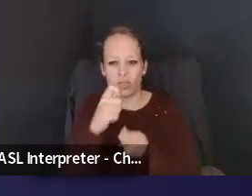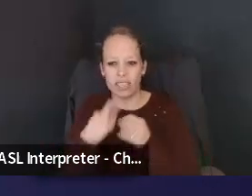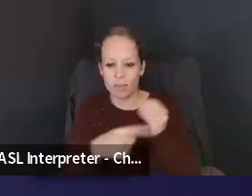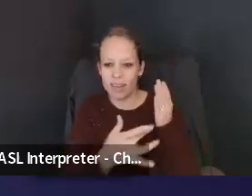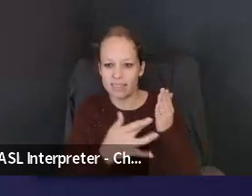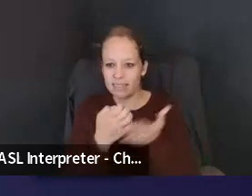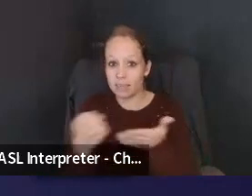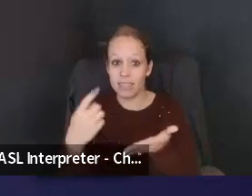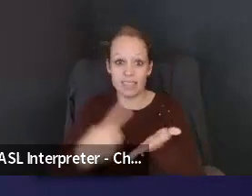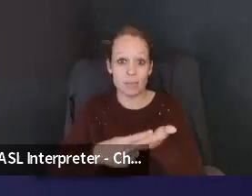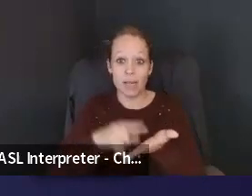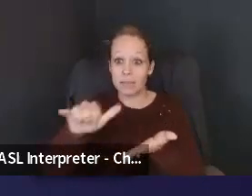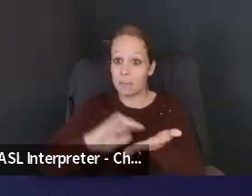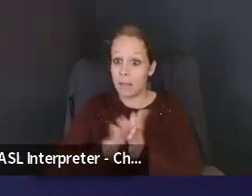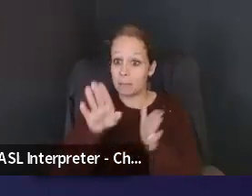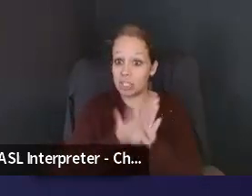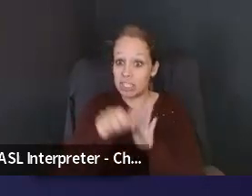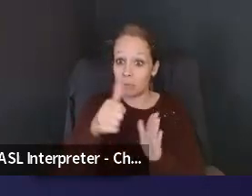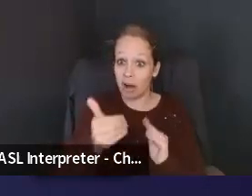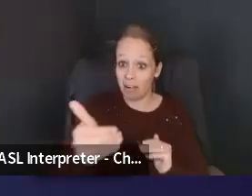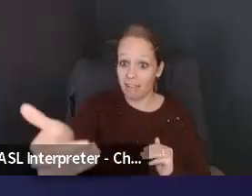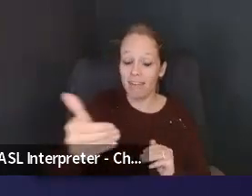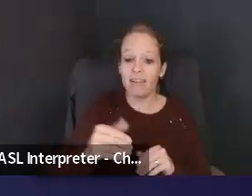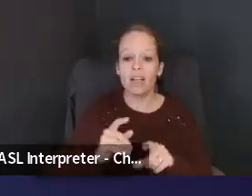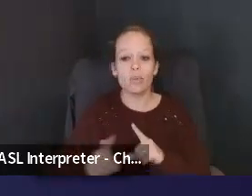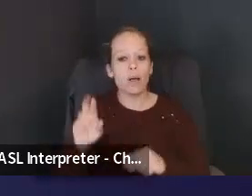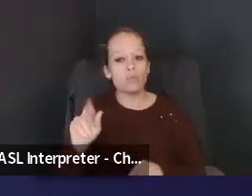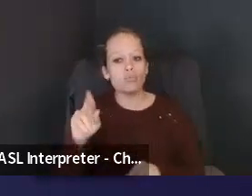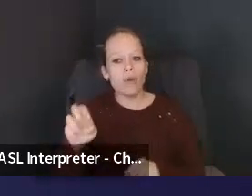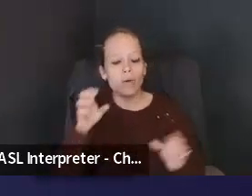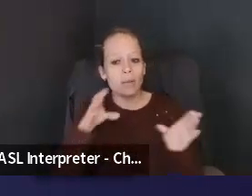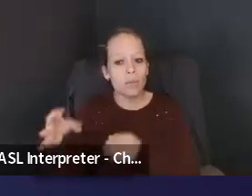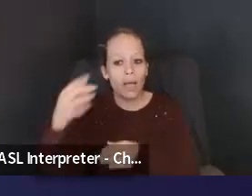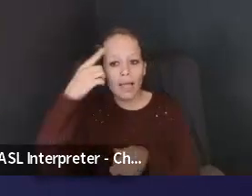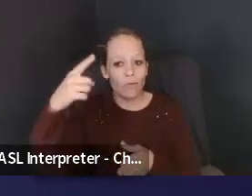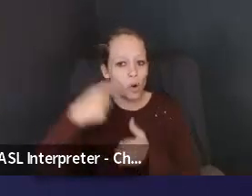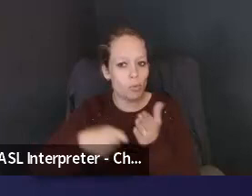sometimes that gets cheaper over time. But, we rarely plan for the price to go down. We